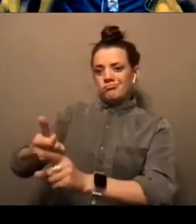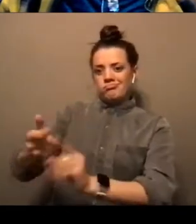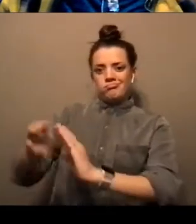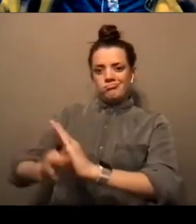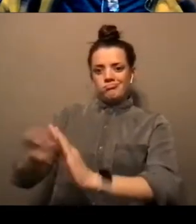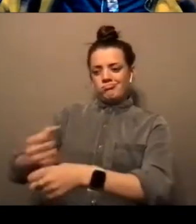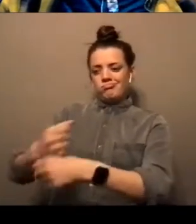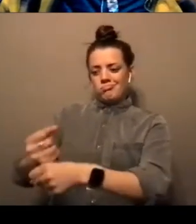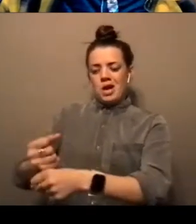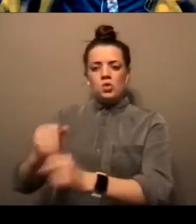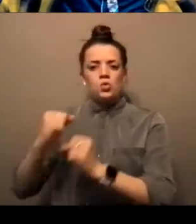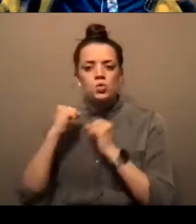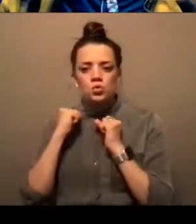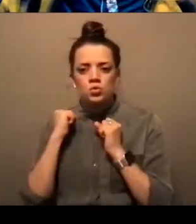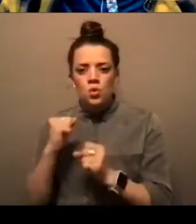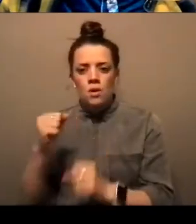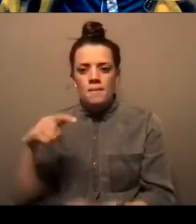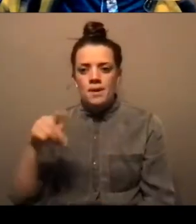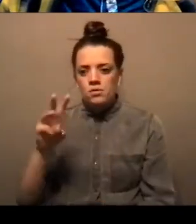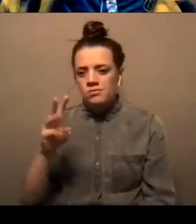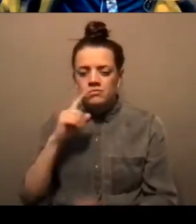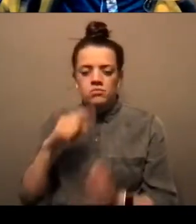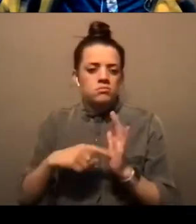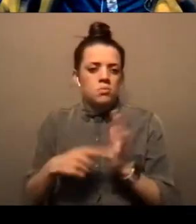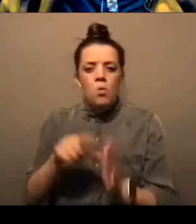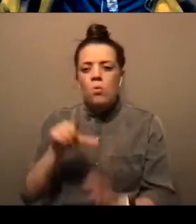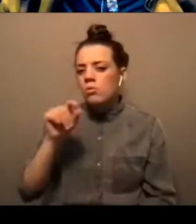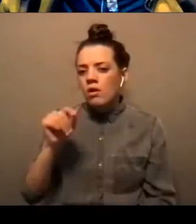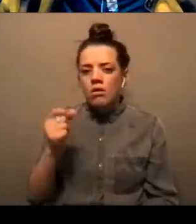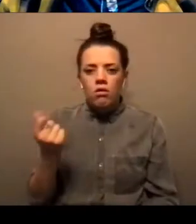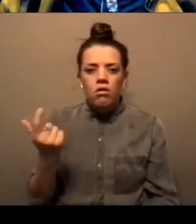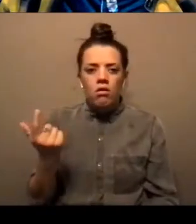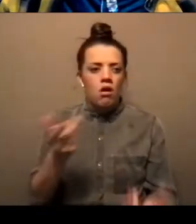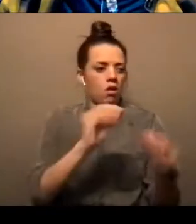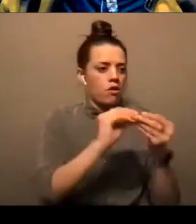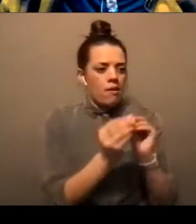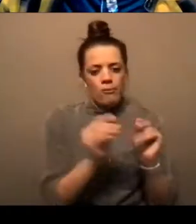So, for instance, 20 random characters as a password.